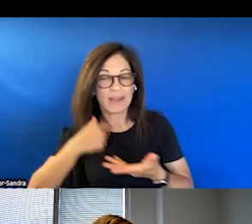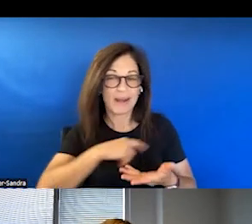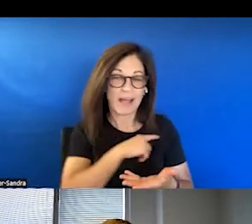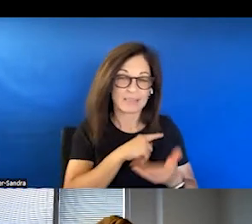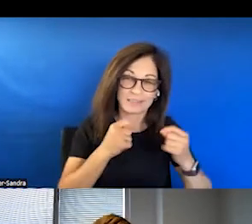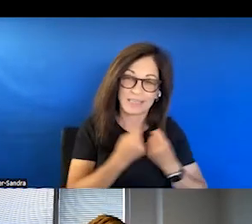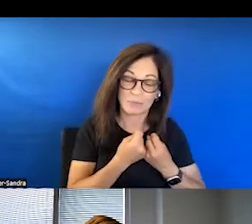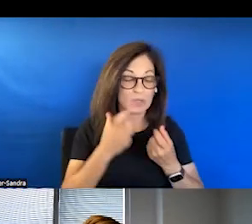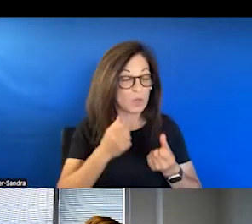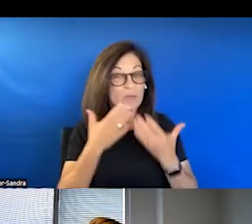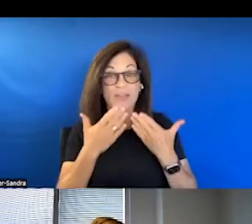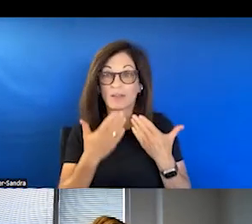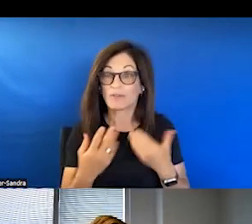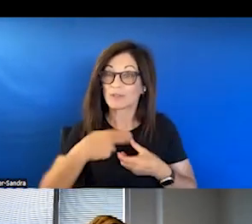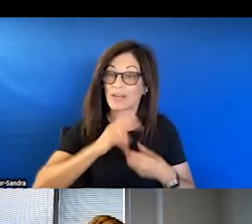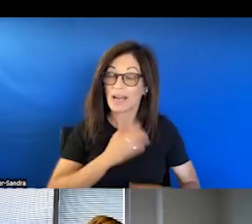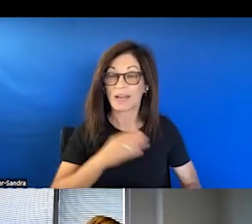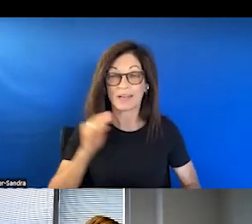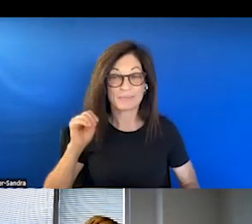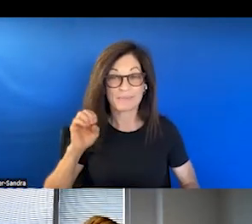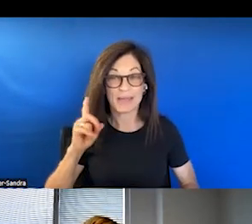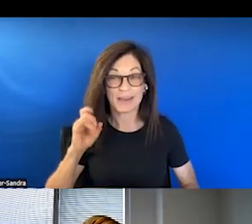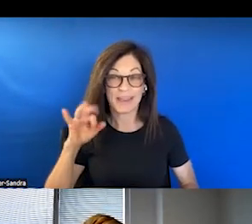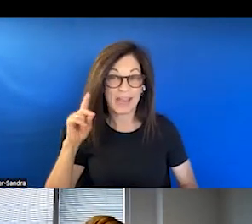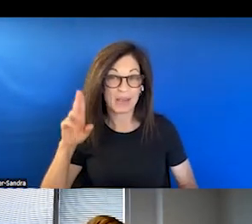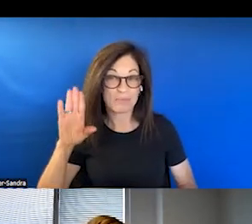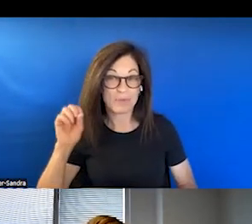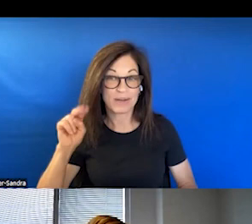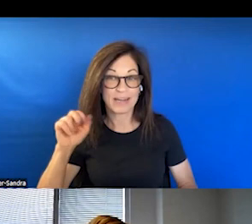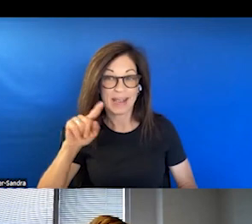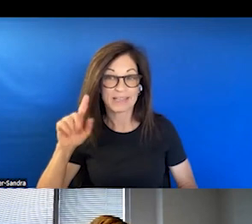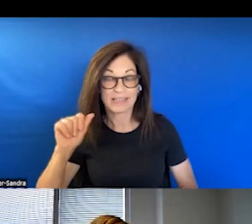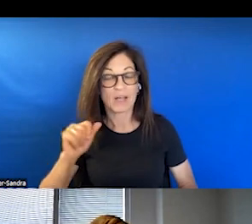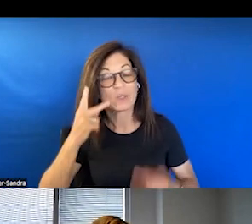MEDICAID BONANZA TODAY. AND WE WILL SEE YOU NEXT WEEK. SAME TIME, SAME PLACE. TAKE CARE.